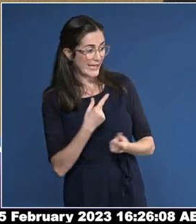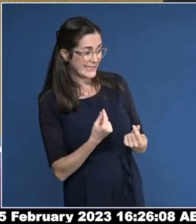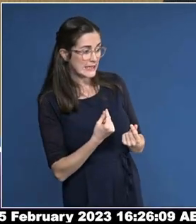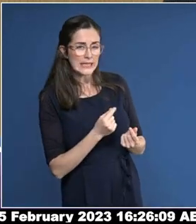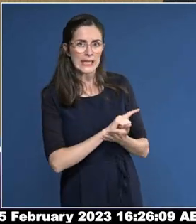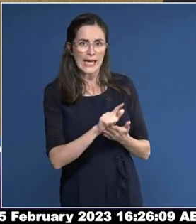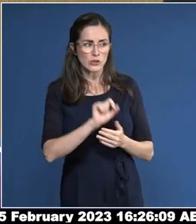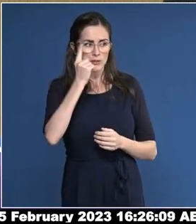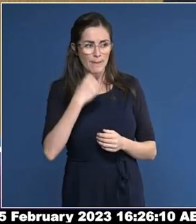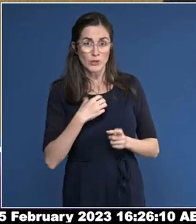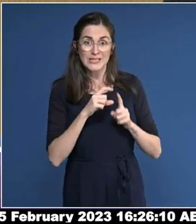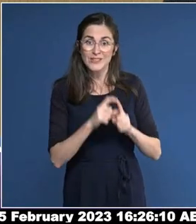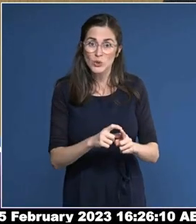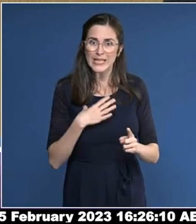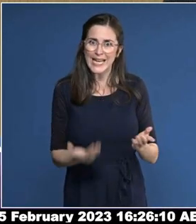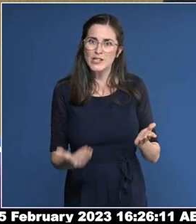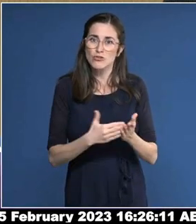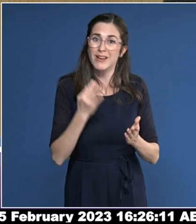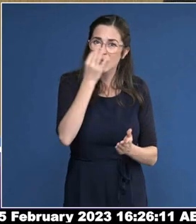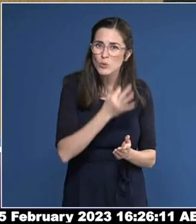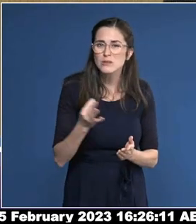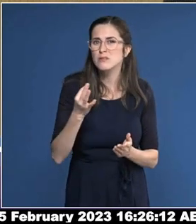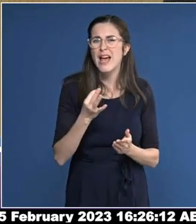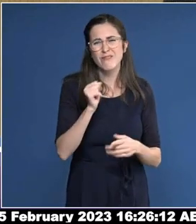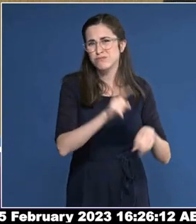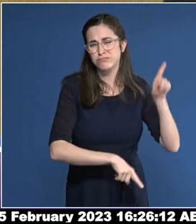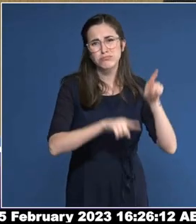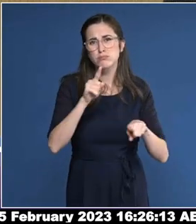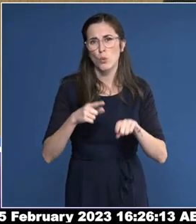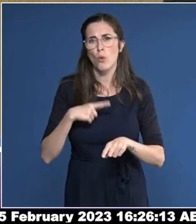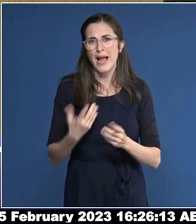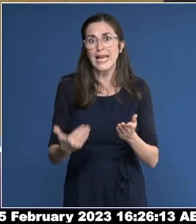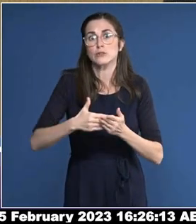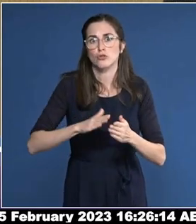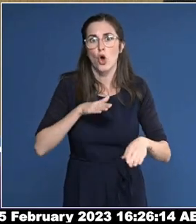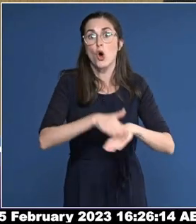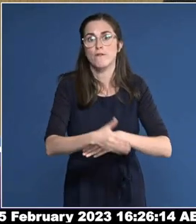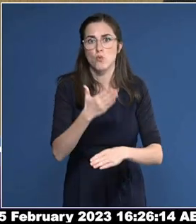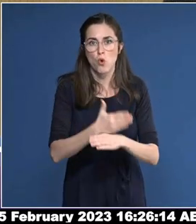And many others. It is really very variable across the sector for the reasons why a